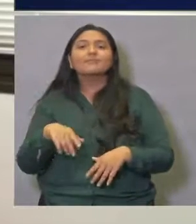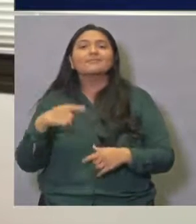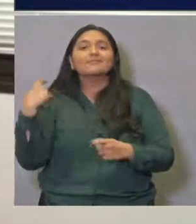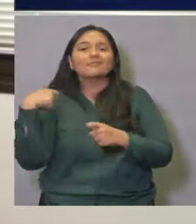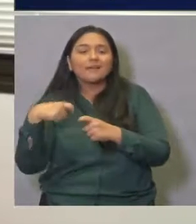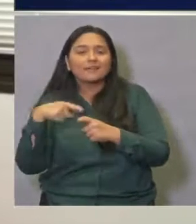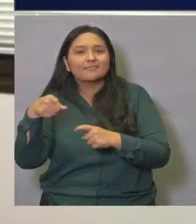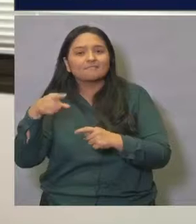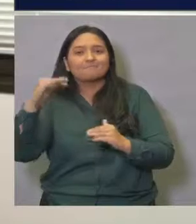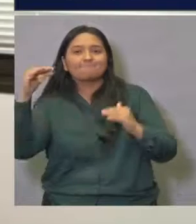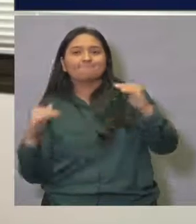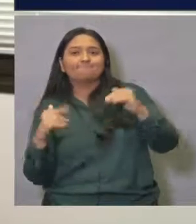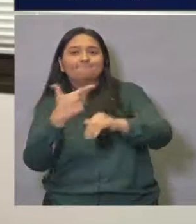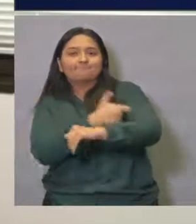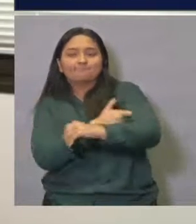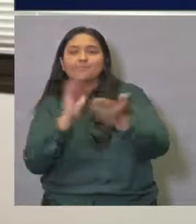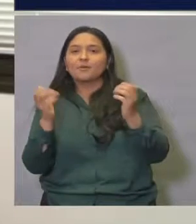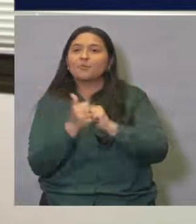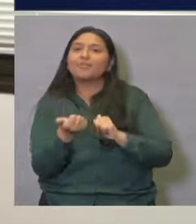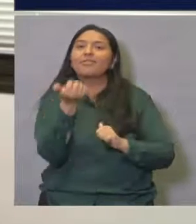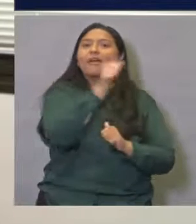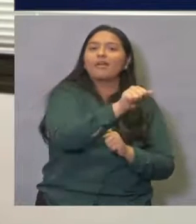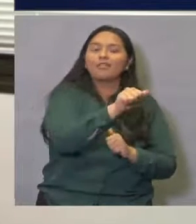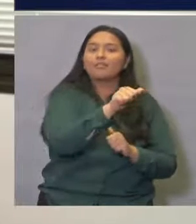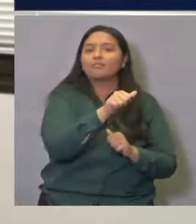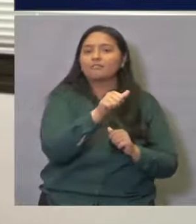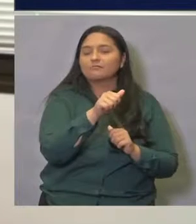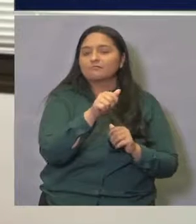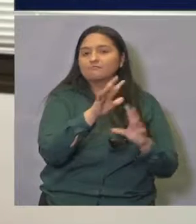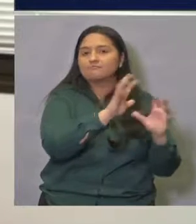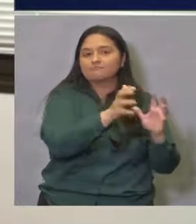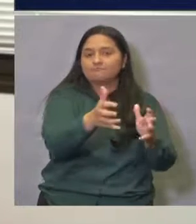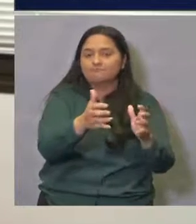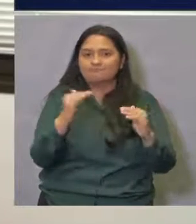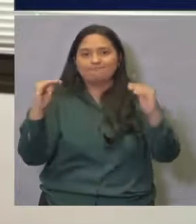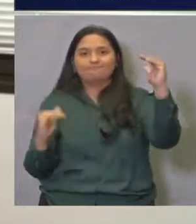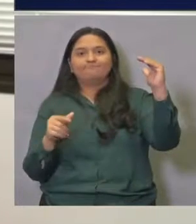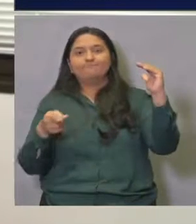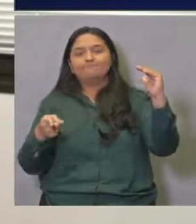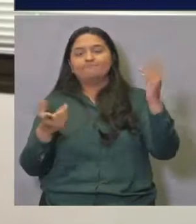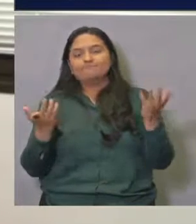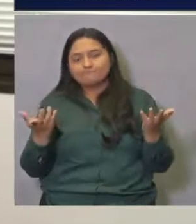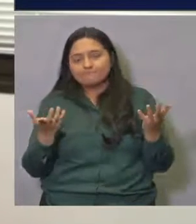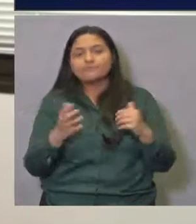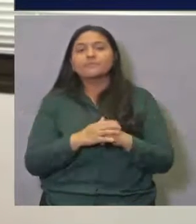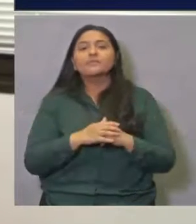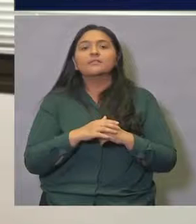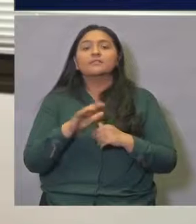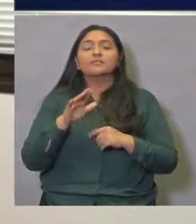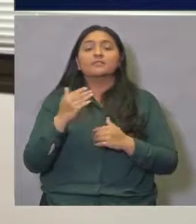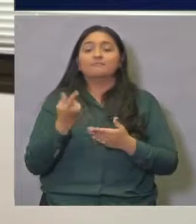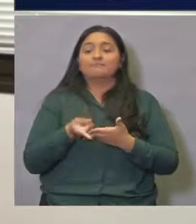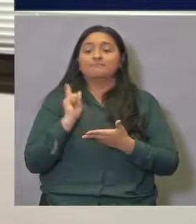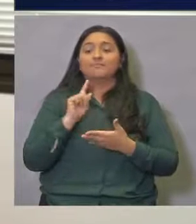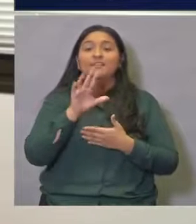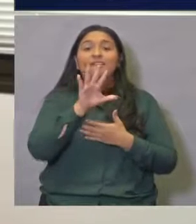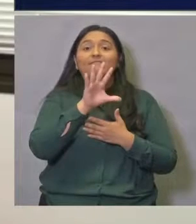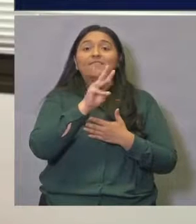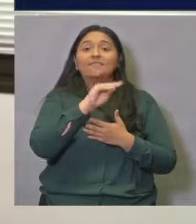DEFINA NUESTRAS ESTÁ. SE NECESITA HACER MÁS TRABAJO, SIGUE HABIENDO DIFERENCIA EN EL